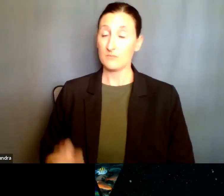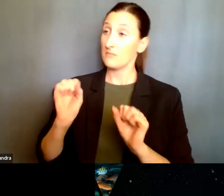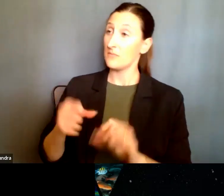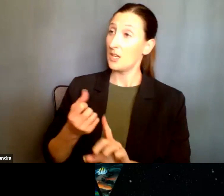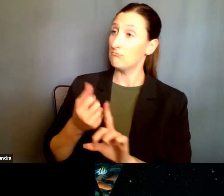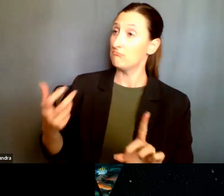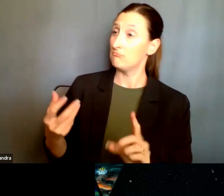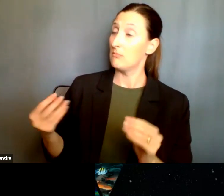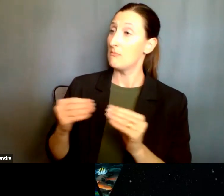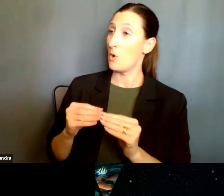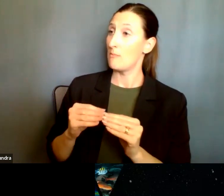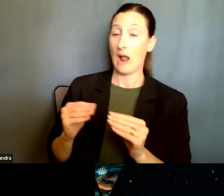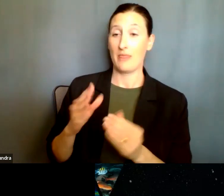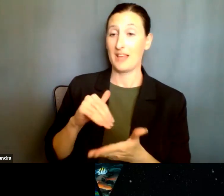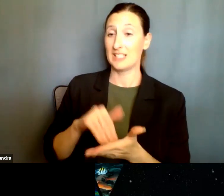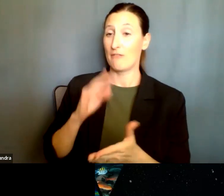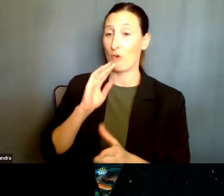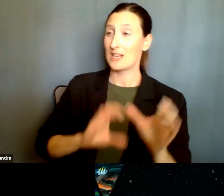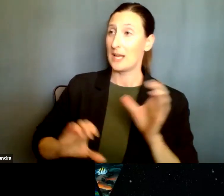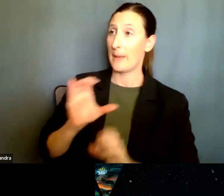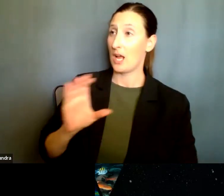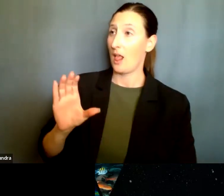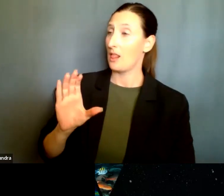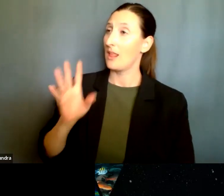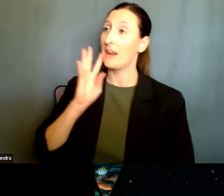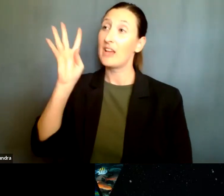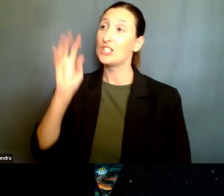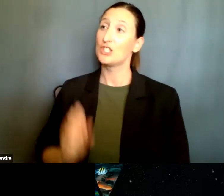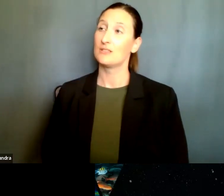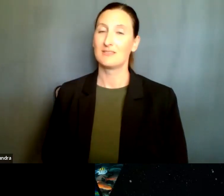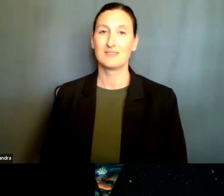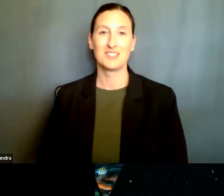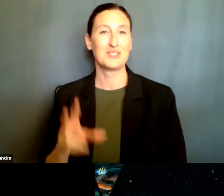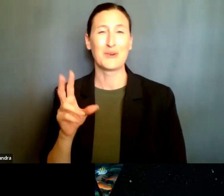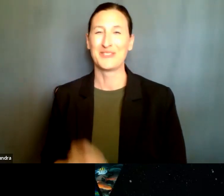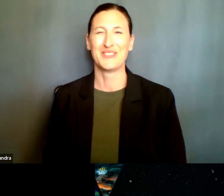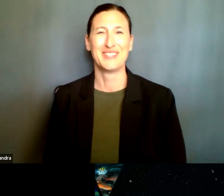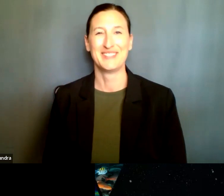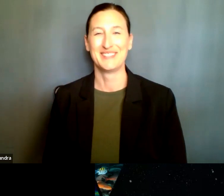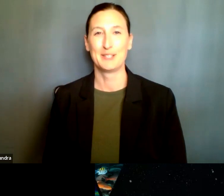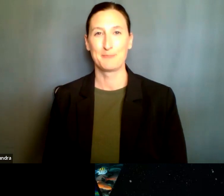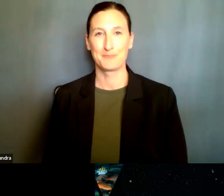Matthew Douglass: Sorry, no.